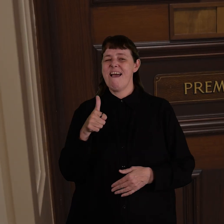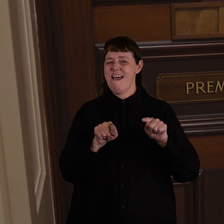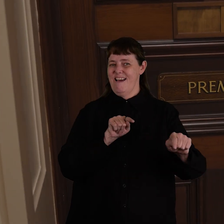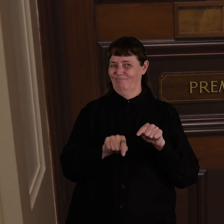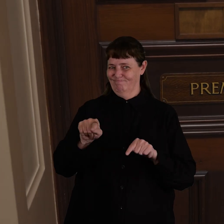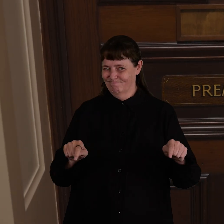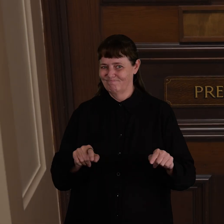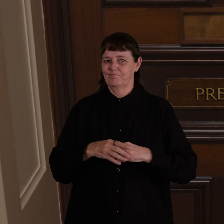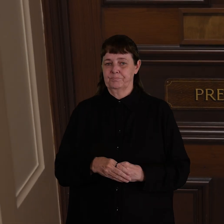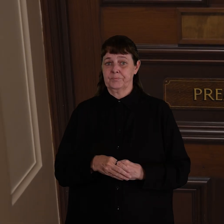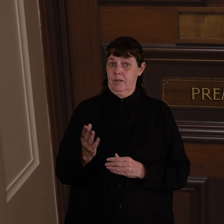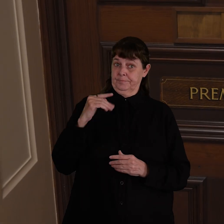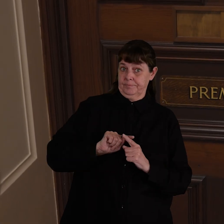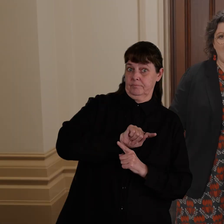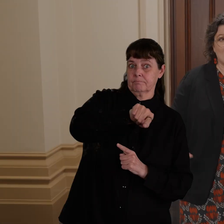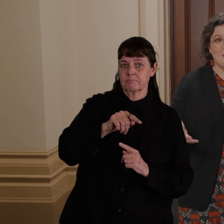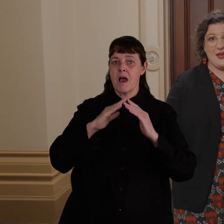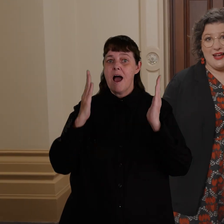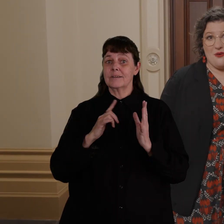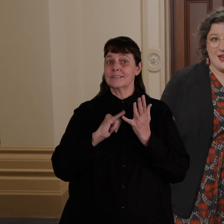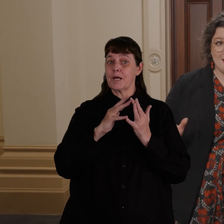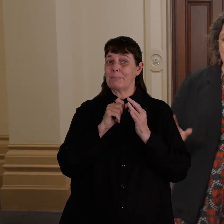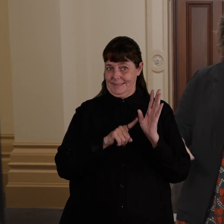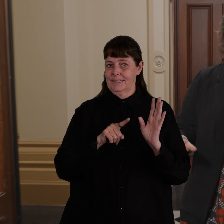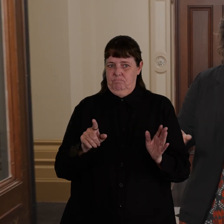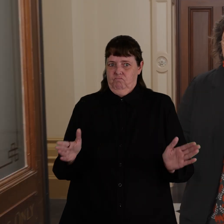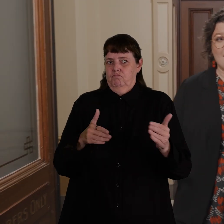We'll be at the rear of the House and Assembly chamber. As we make our way to the back of the